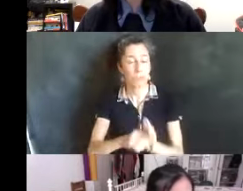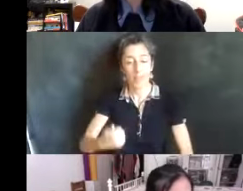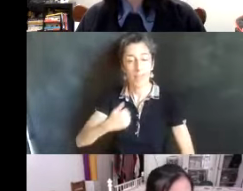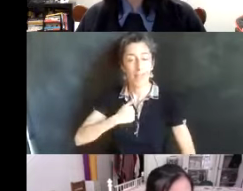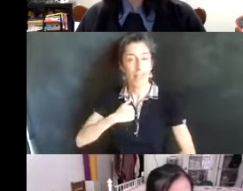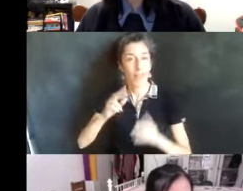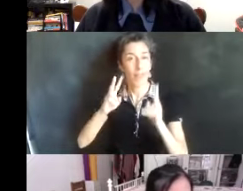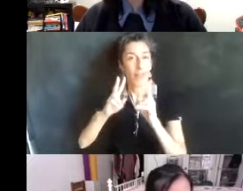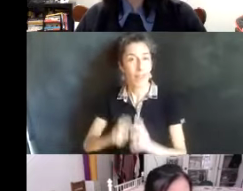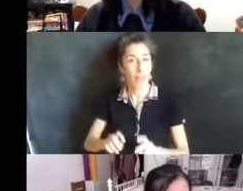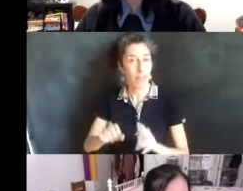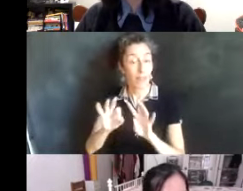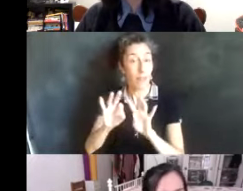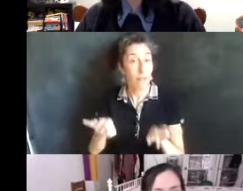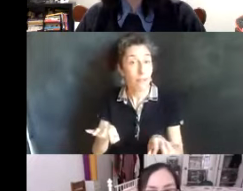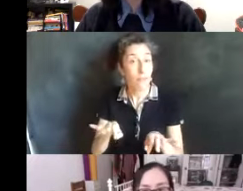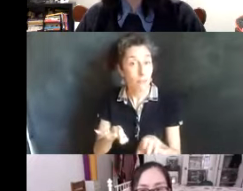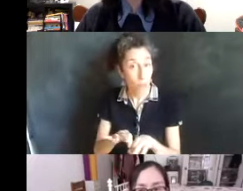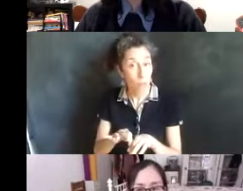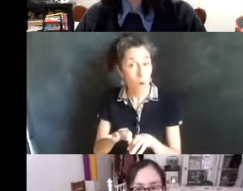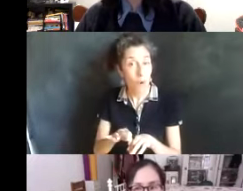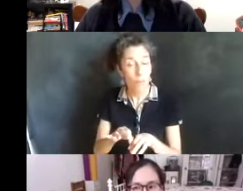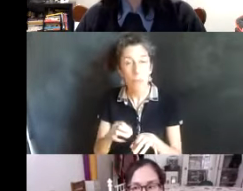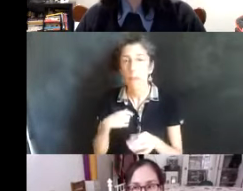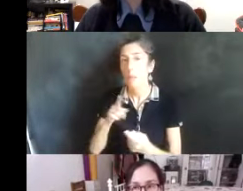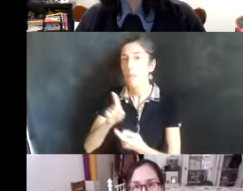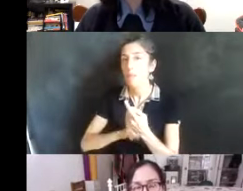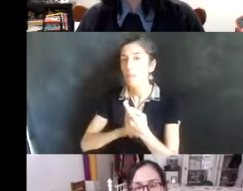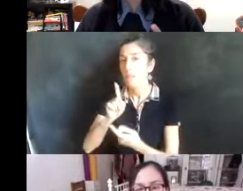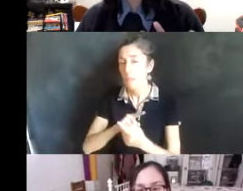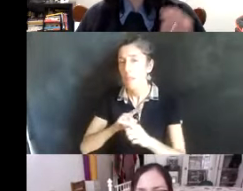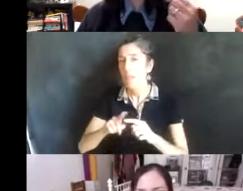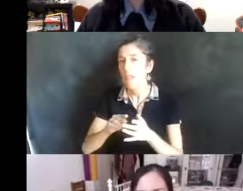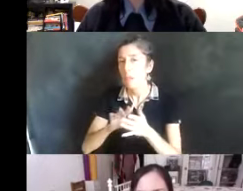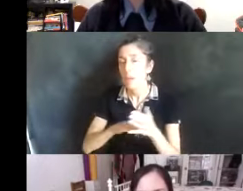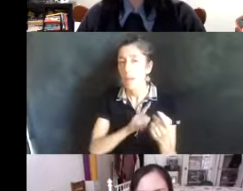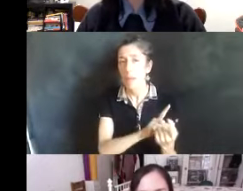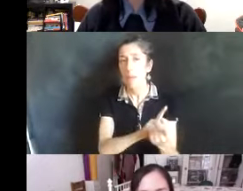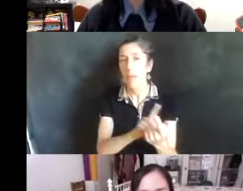at the conferences that I was having with them this semester. So, in these self-assessment forms,